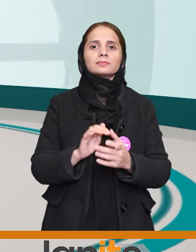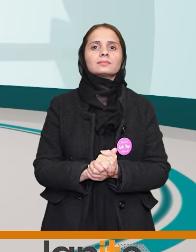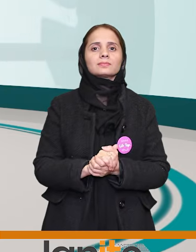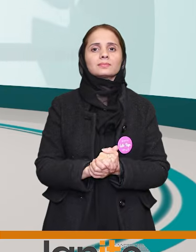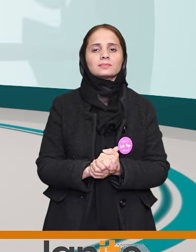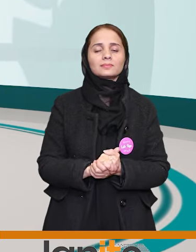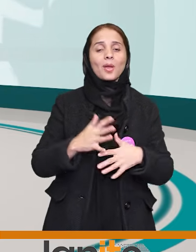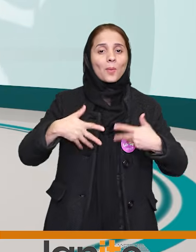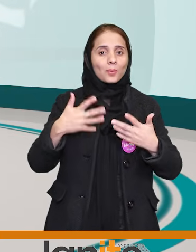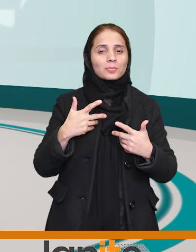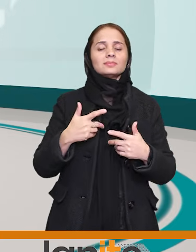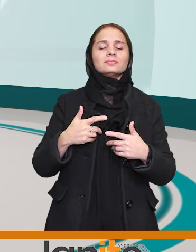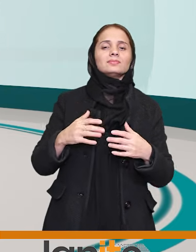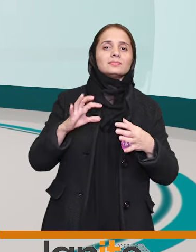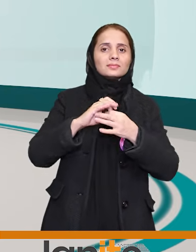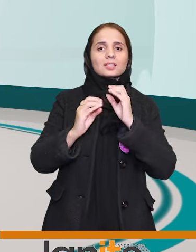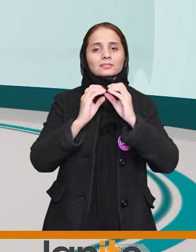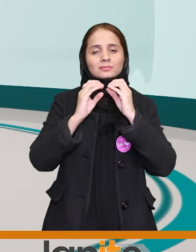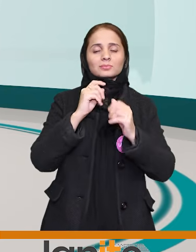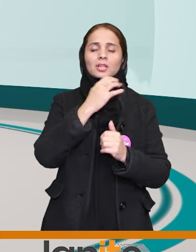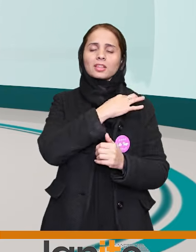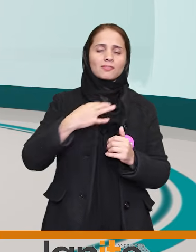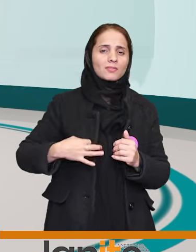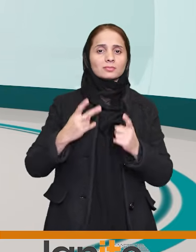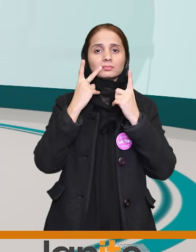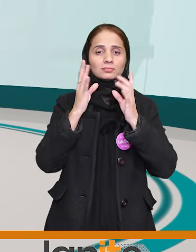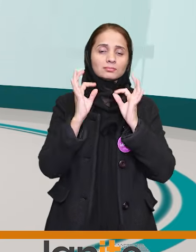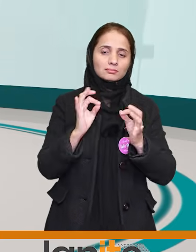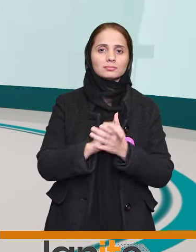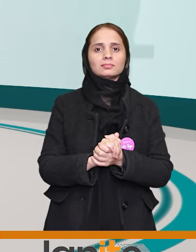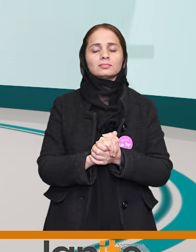It is very important to show manners. Professionalism is what matters in the freelance marketplace.